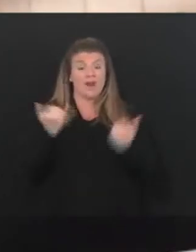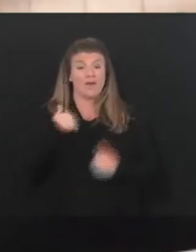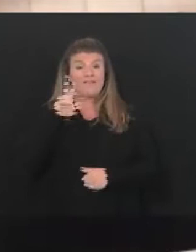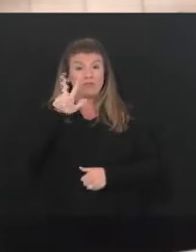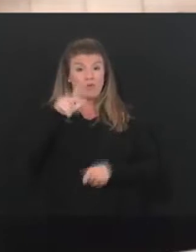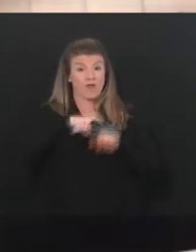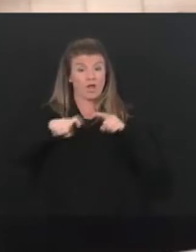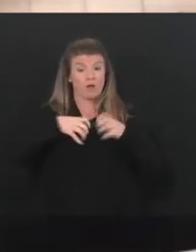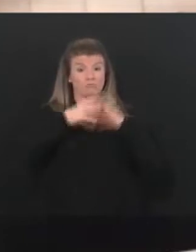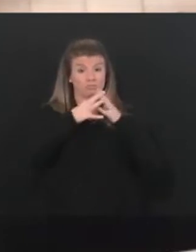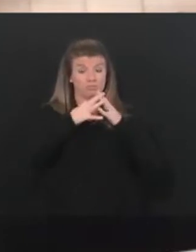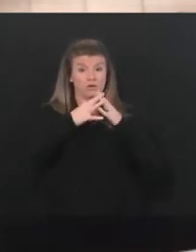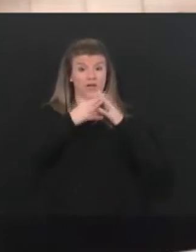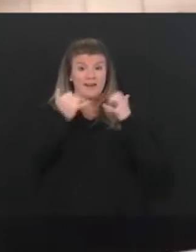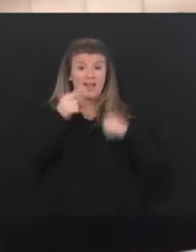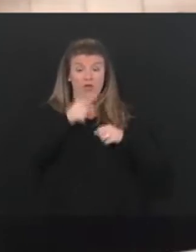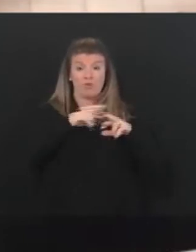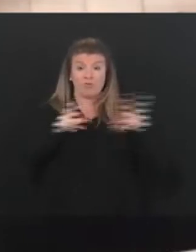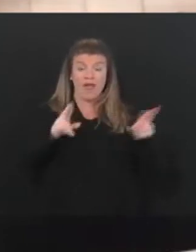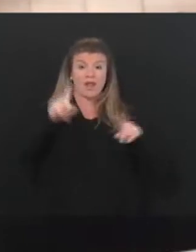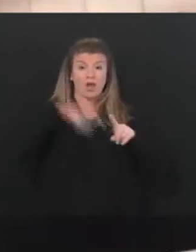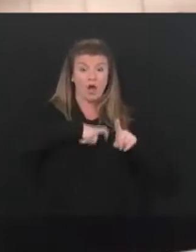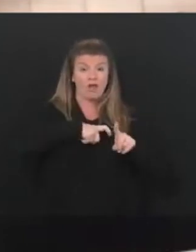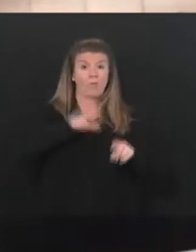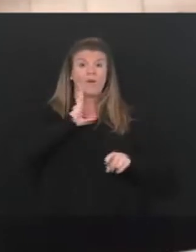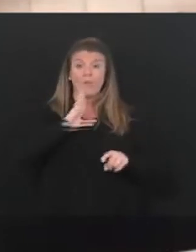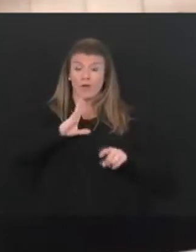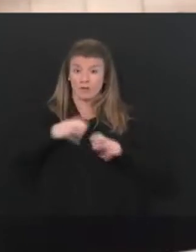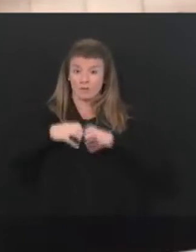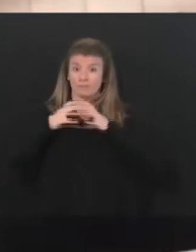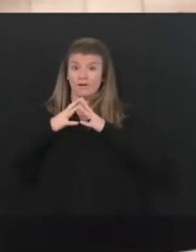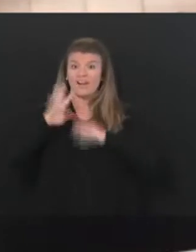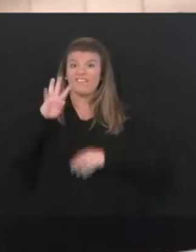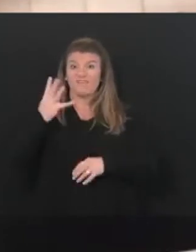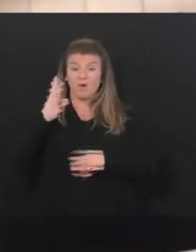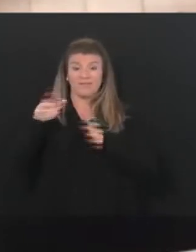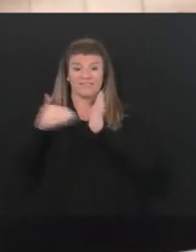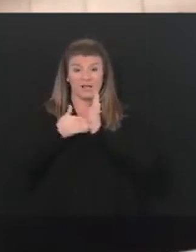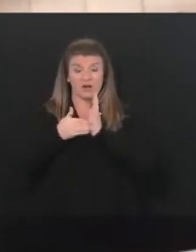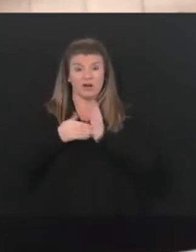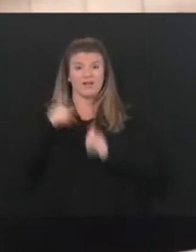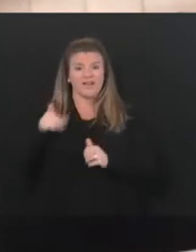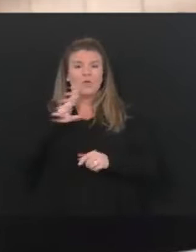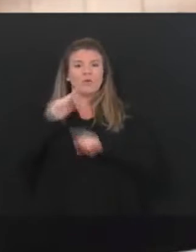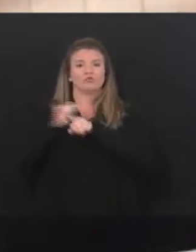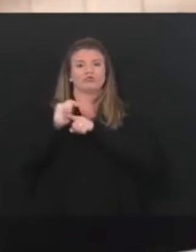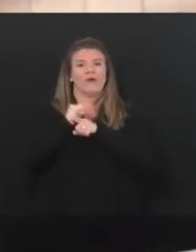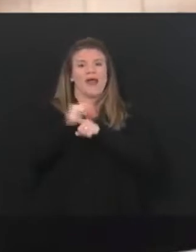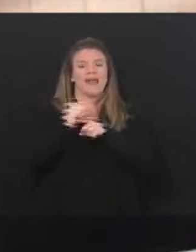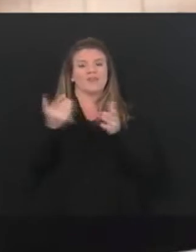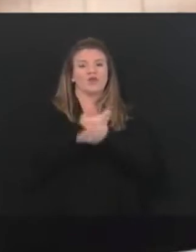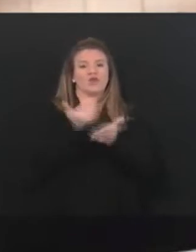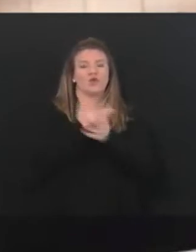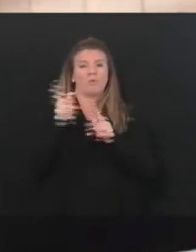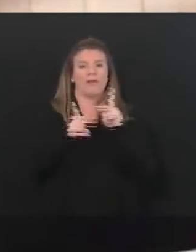PERSONNEL COMING FROM OTHER AGENCIES IN THE NEXT COUPLE OF DAYS. THREE CALL CENTERS ON LINE